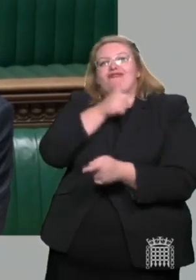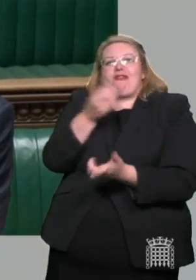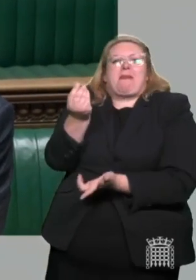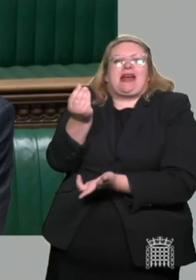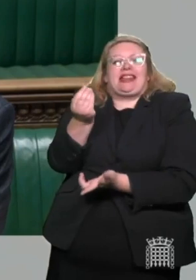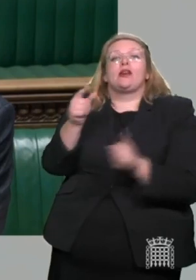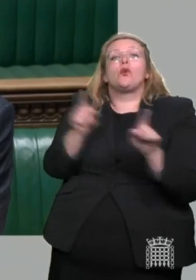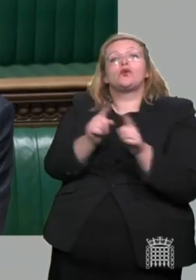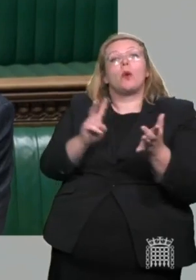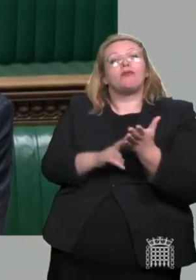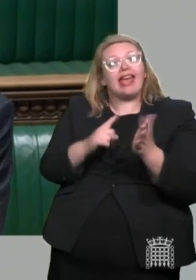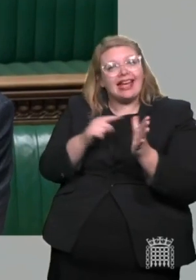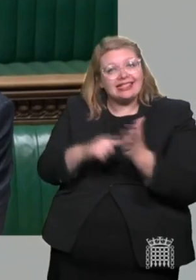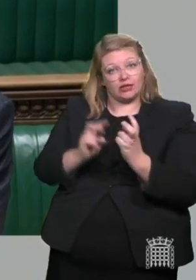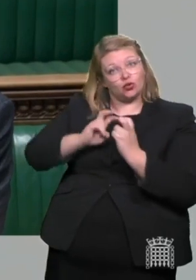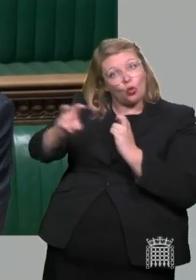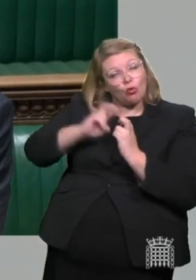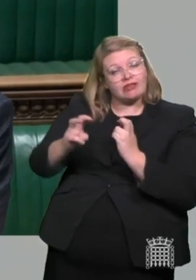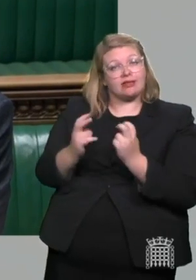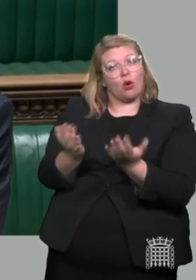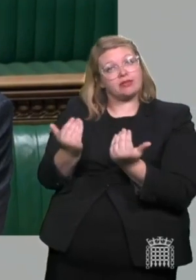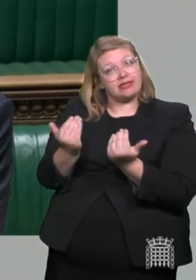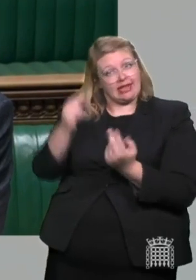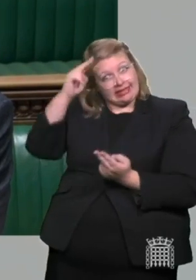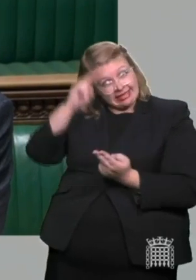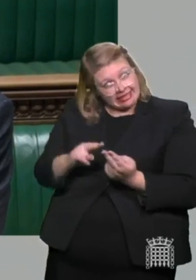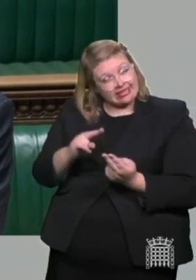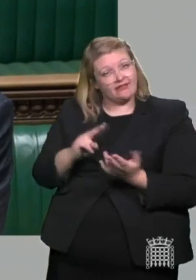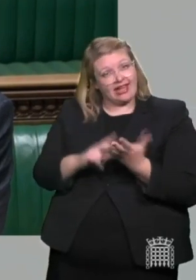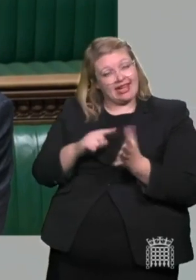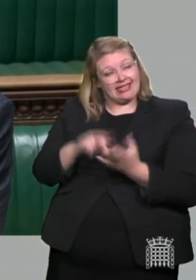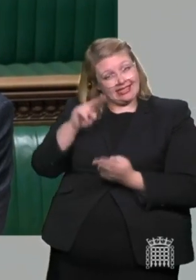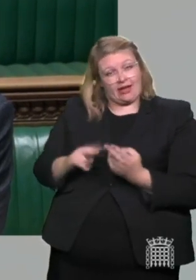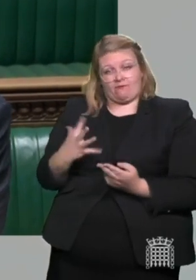tourism and hospitality to 5% right the way through until the end of September.